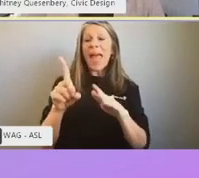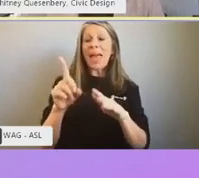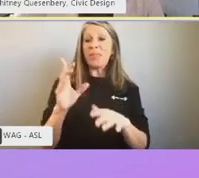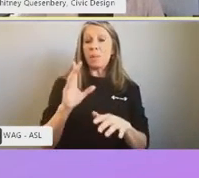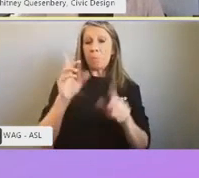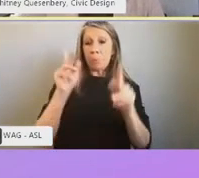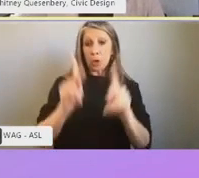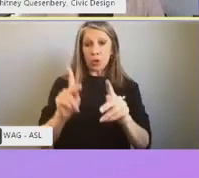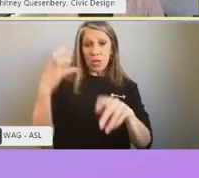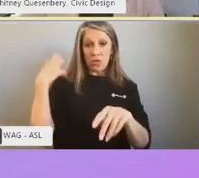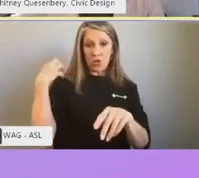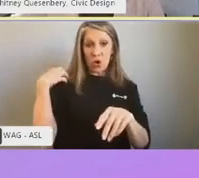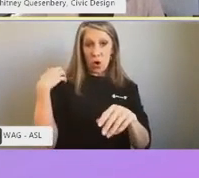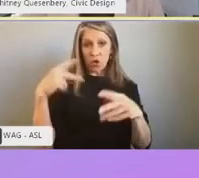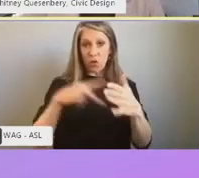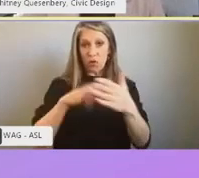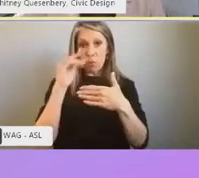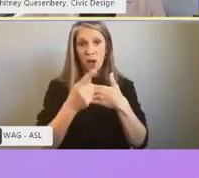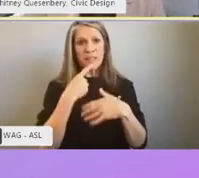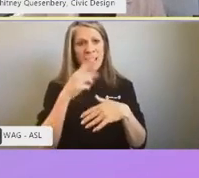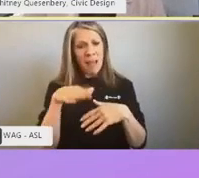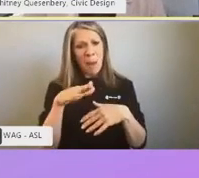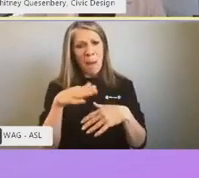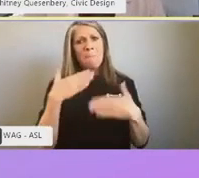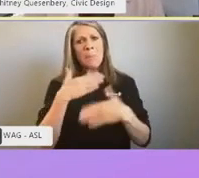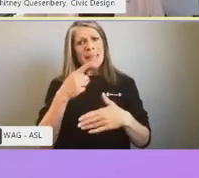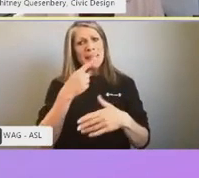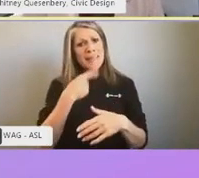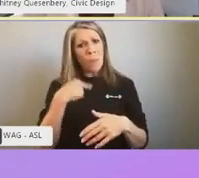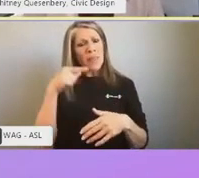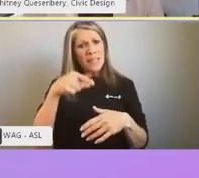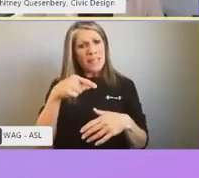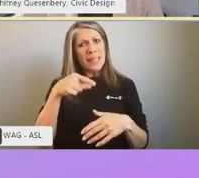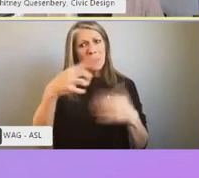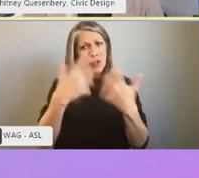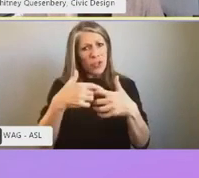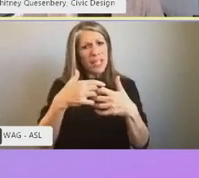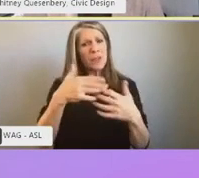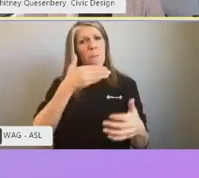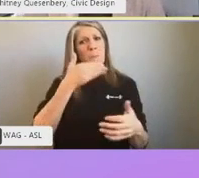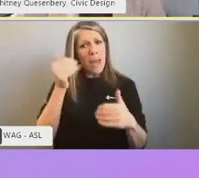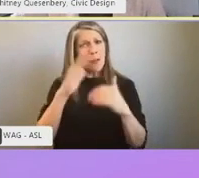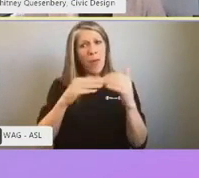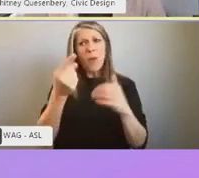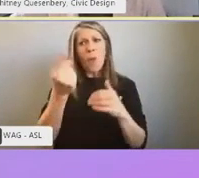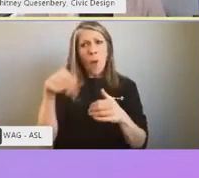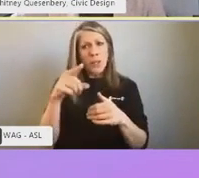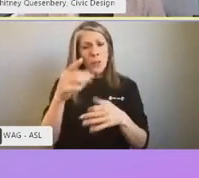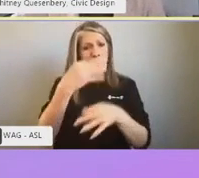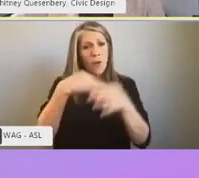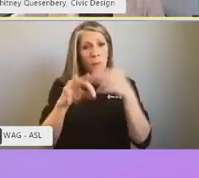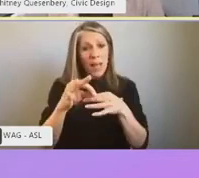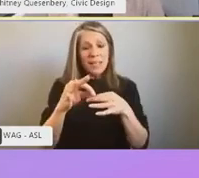that we did was full of all of the tiny problems that we found, and the official in charge of the project looked at me and said please tell me